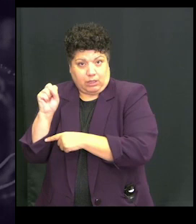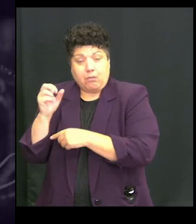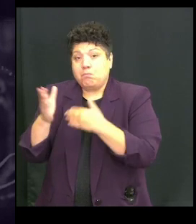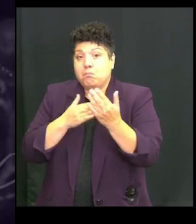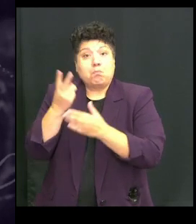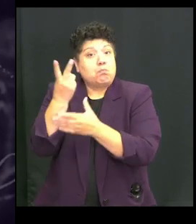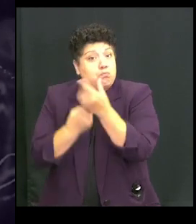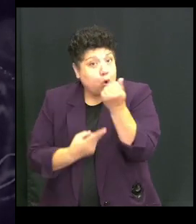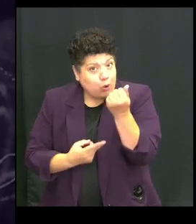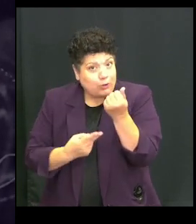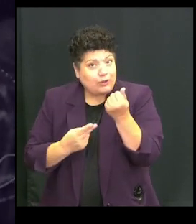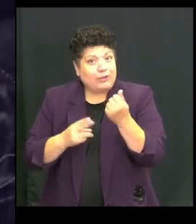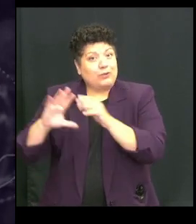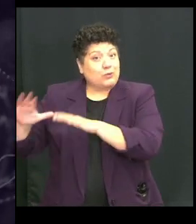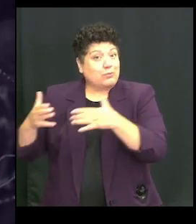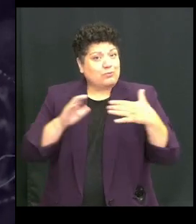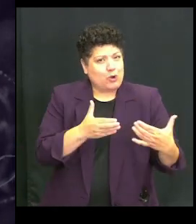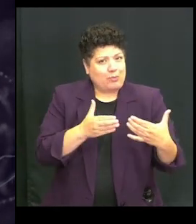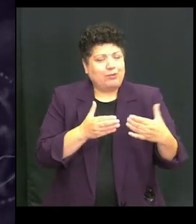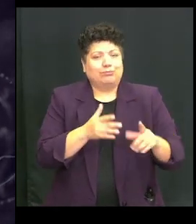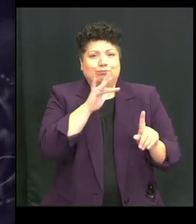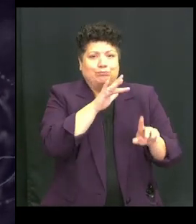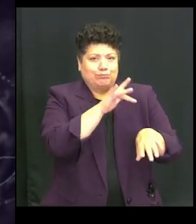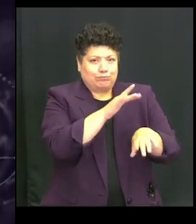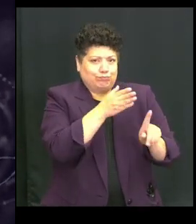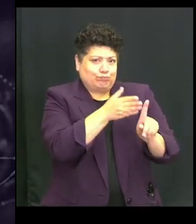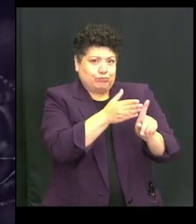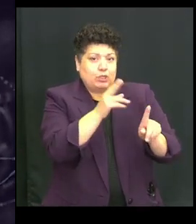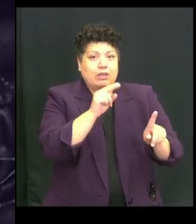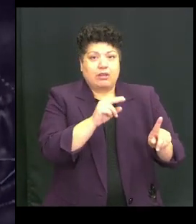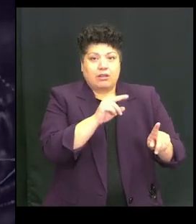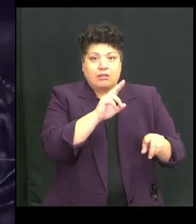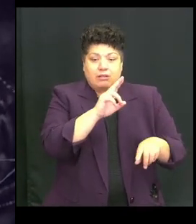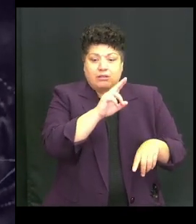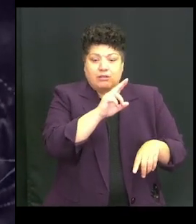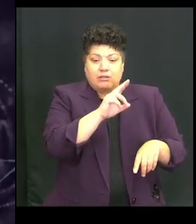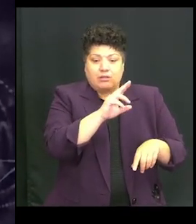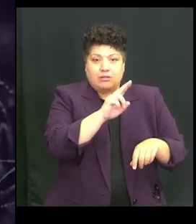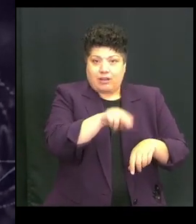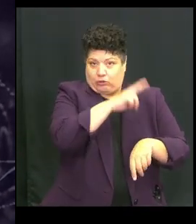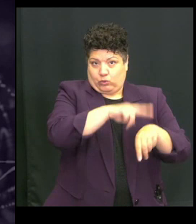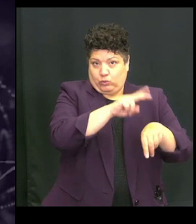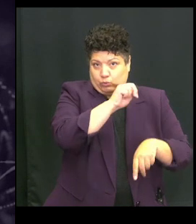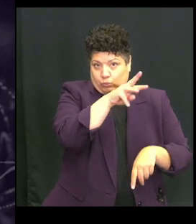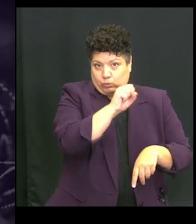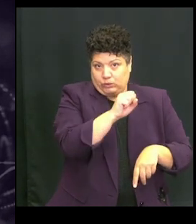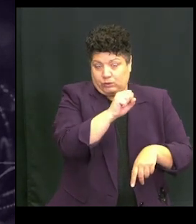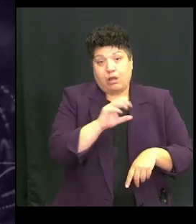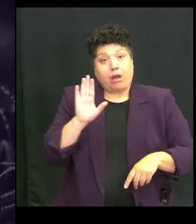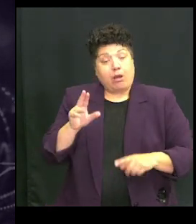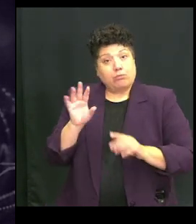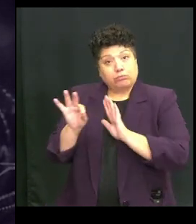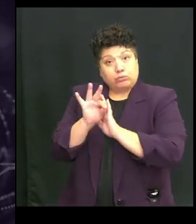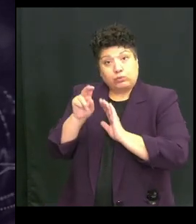And in fact, people hardly make a distinction between sources of news slanted in their favour or against.